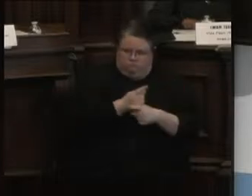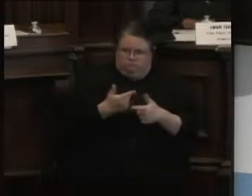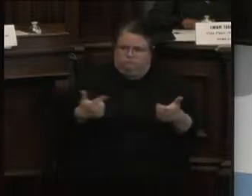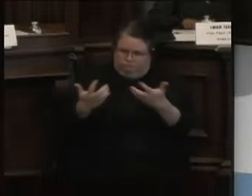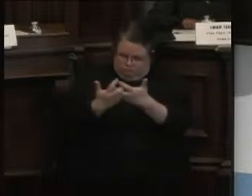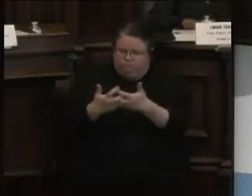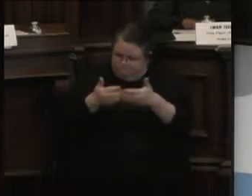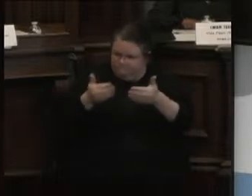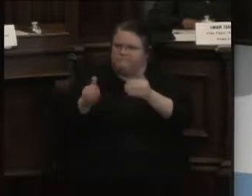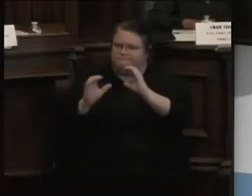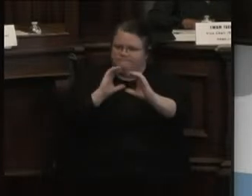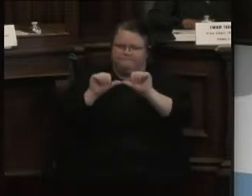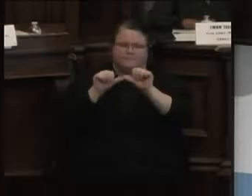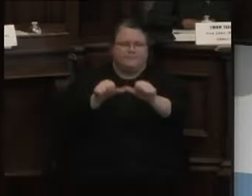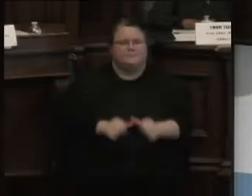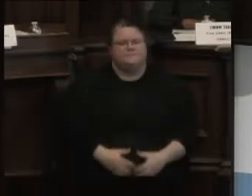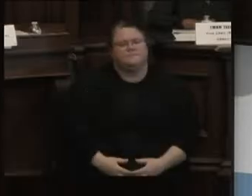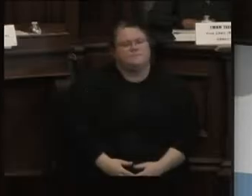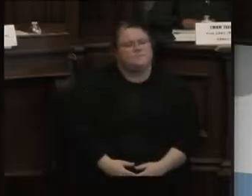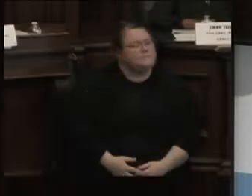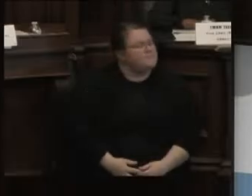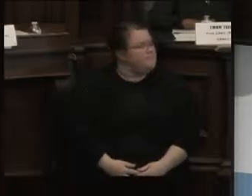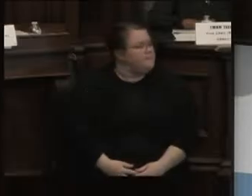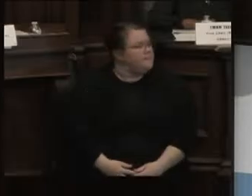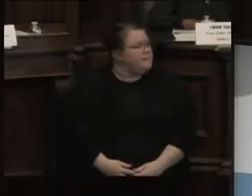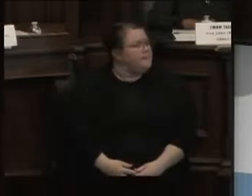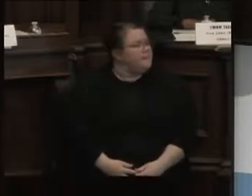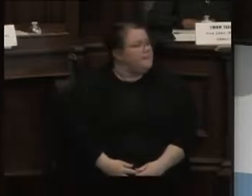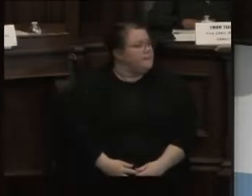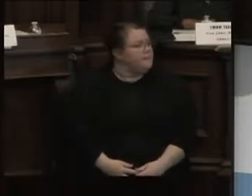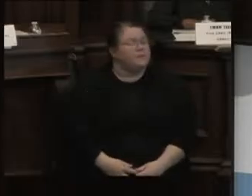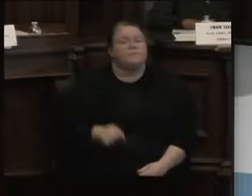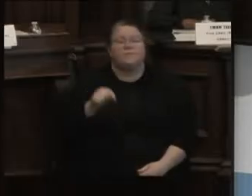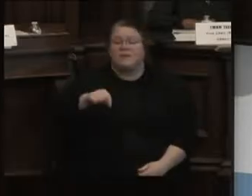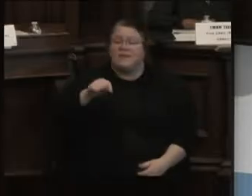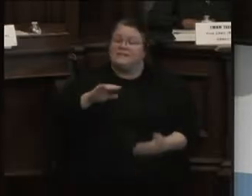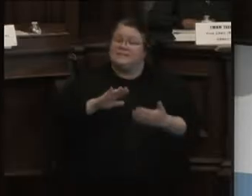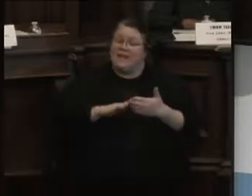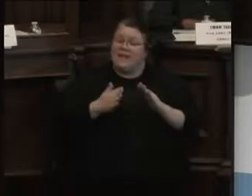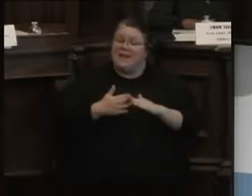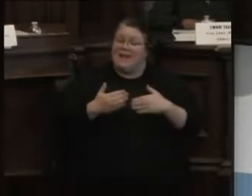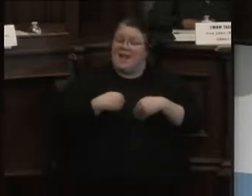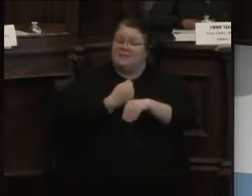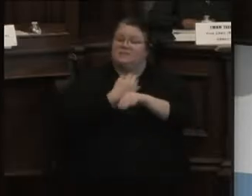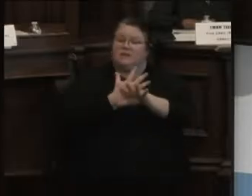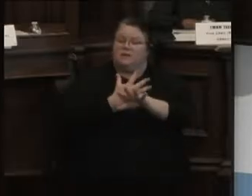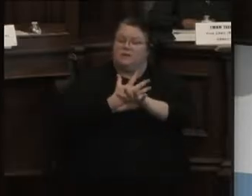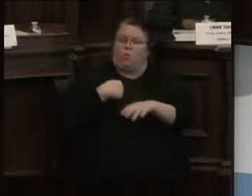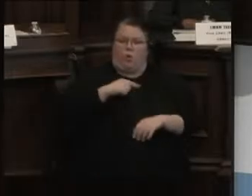connect to language line and